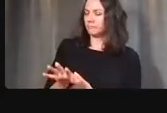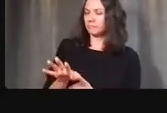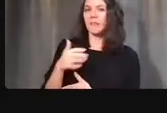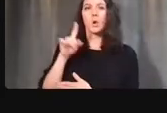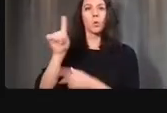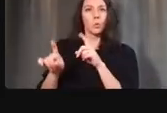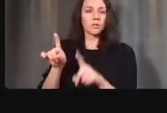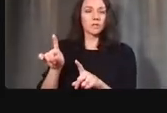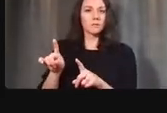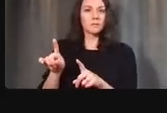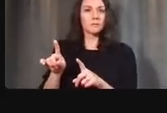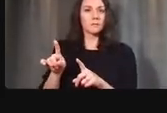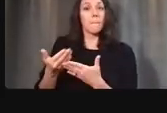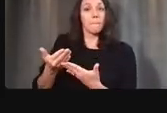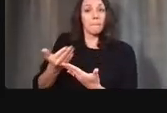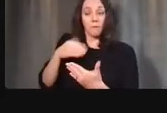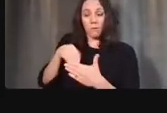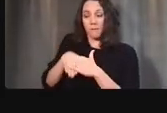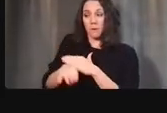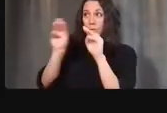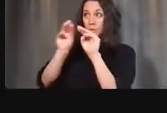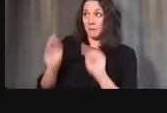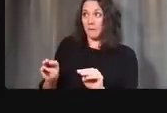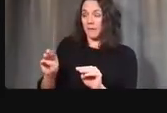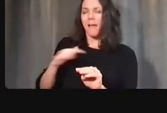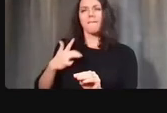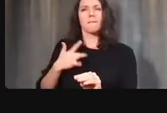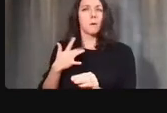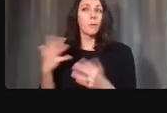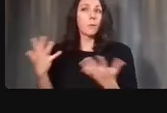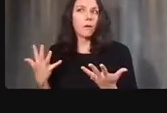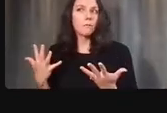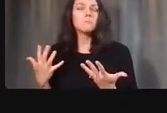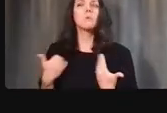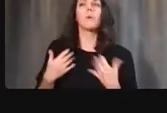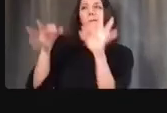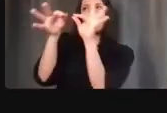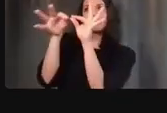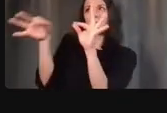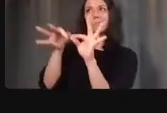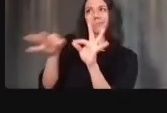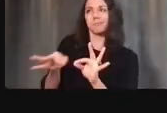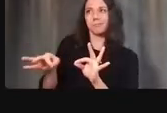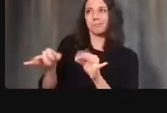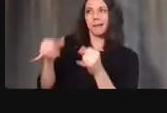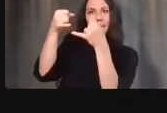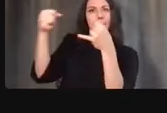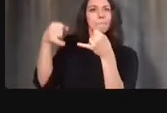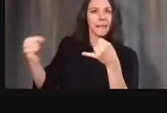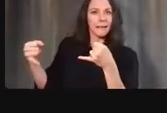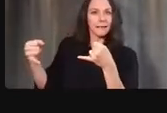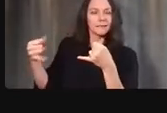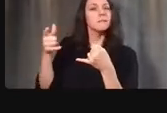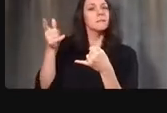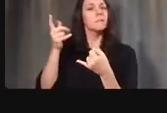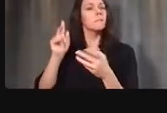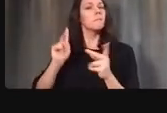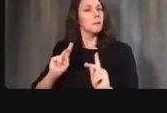For my visit, I felt and there are a few lines that we allow people to fill out or encourage people to fill out.